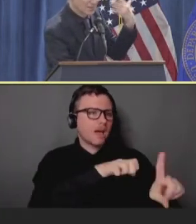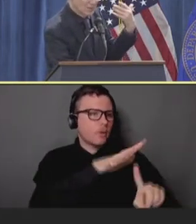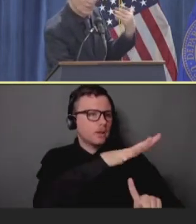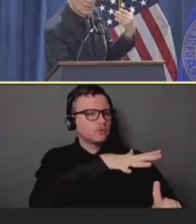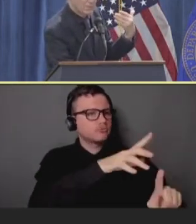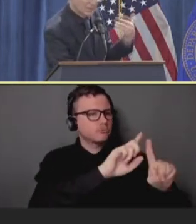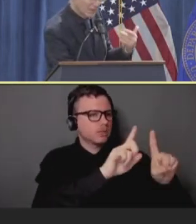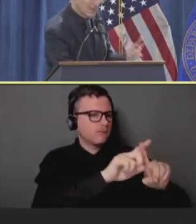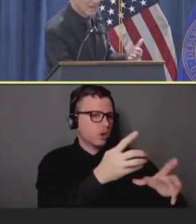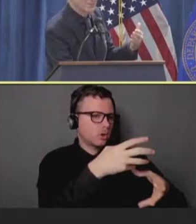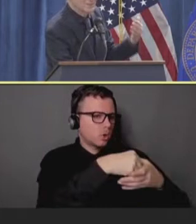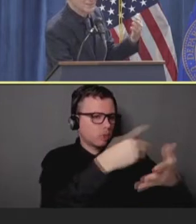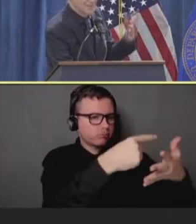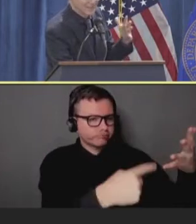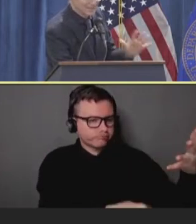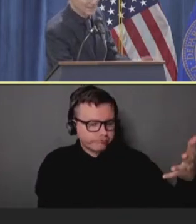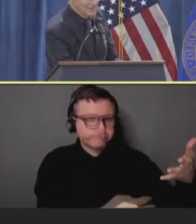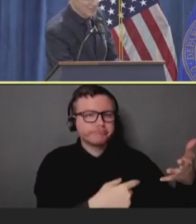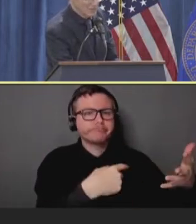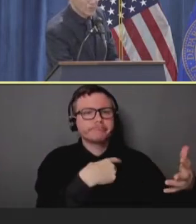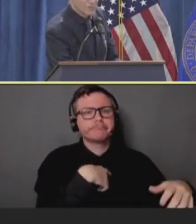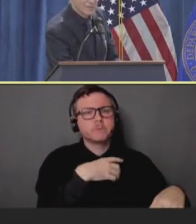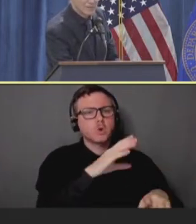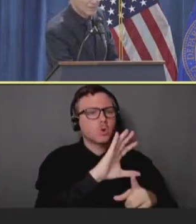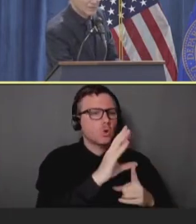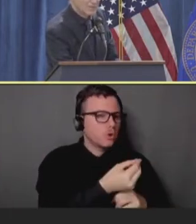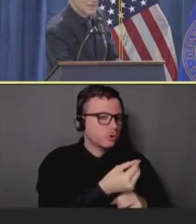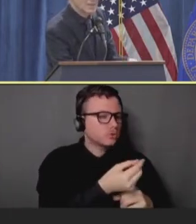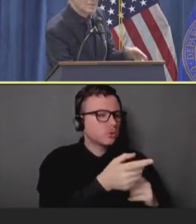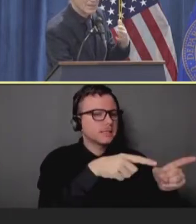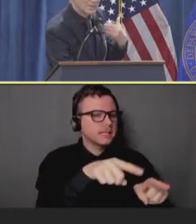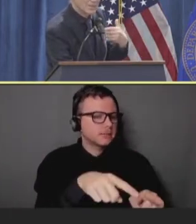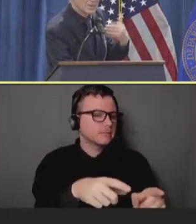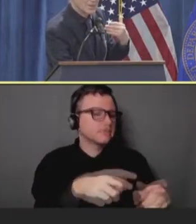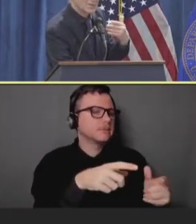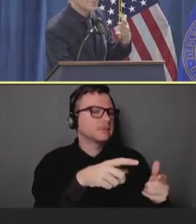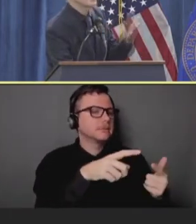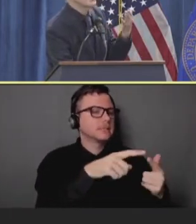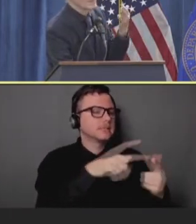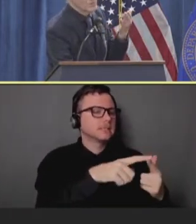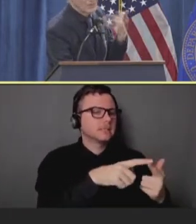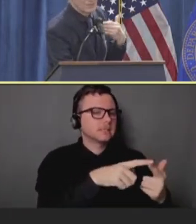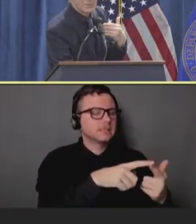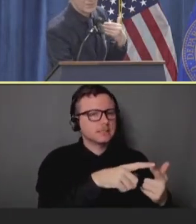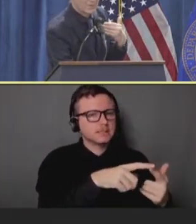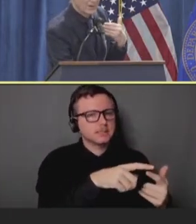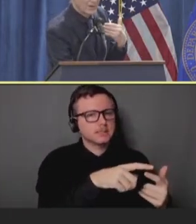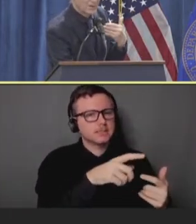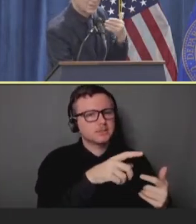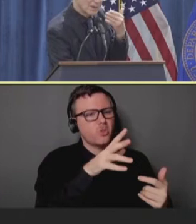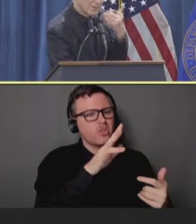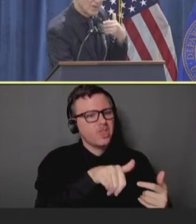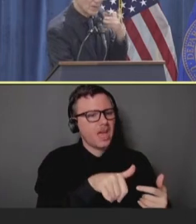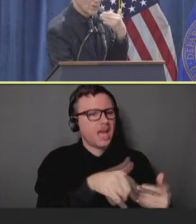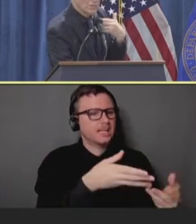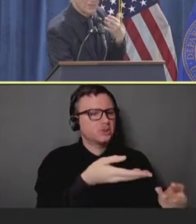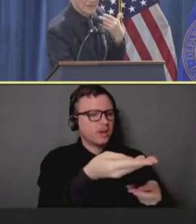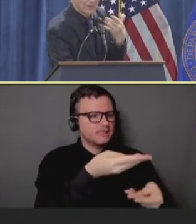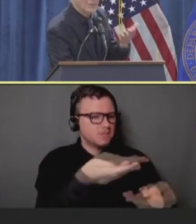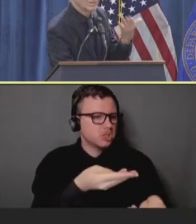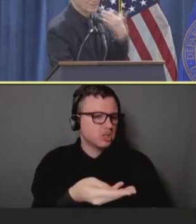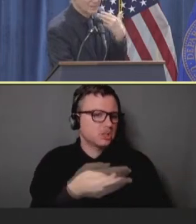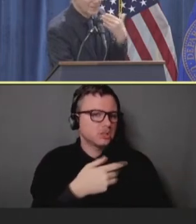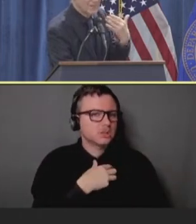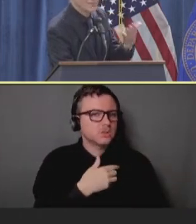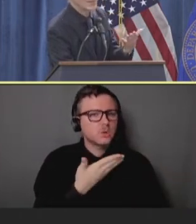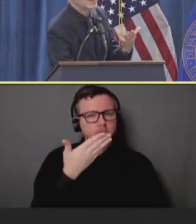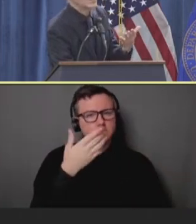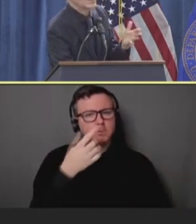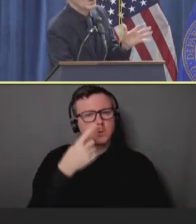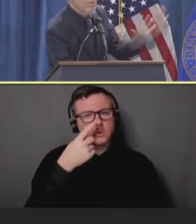those climbs and cultural conditions, the transmission of the virus primarily oropharyngeal.